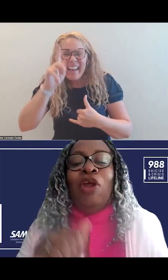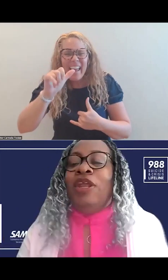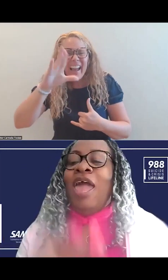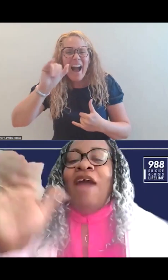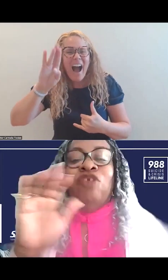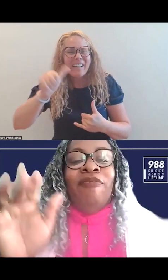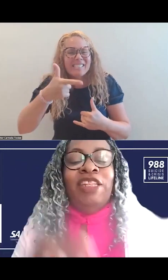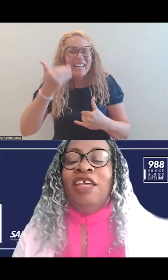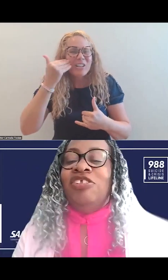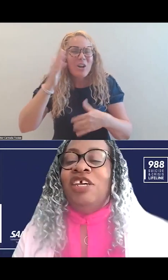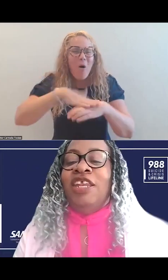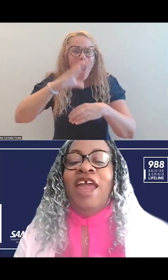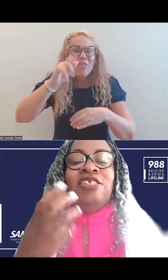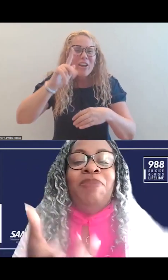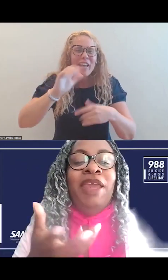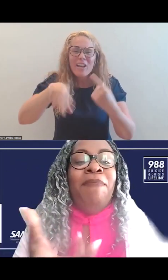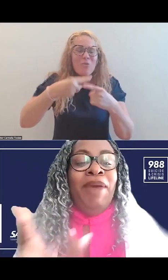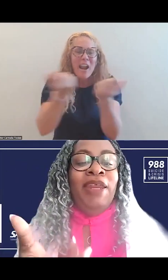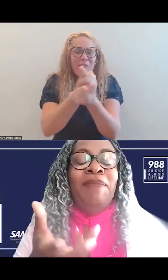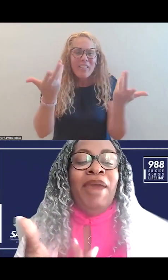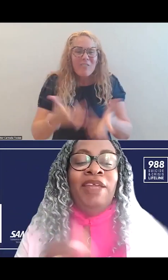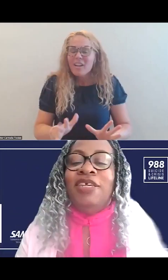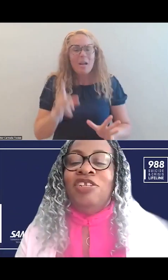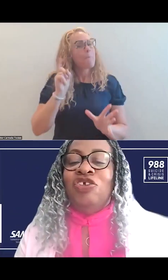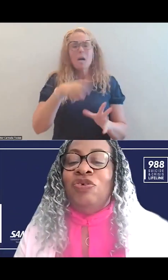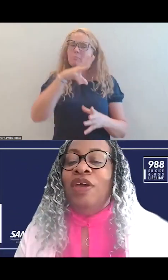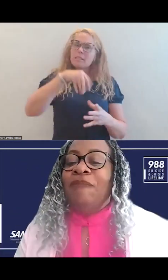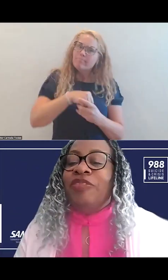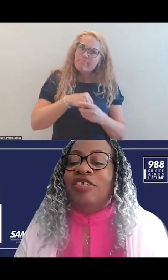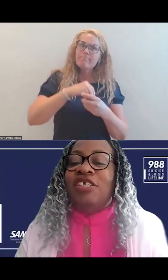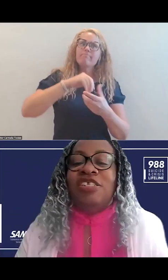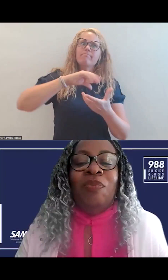PUT ON AFTER EVERYTHING IS DONE. IT HAS TO BE EMBEDDED AND BAKED INTO THE SYSTEM.